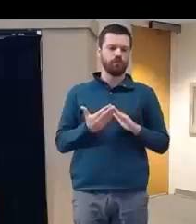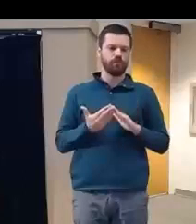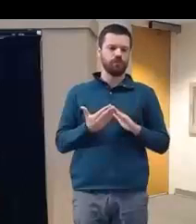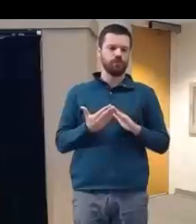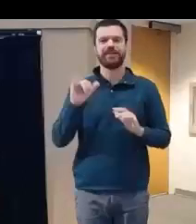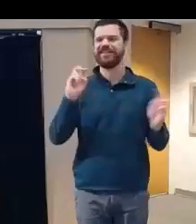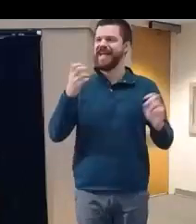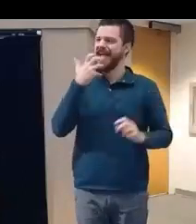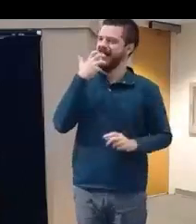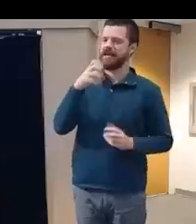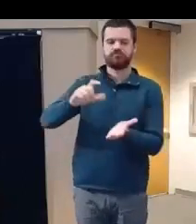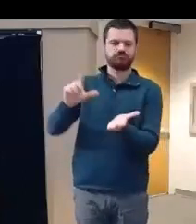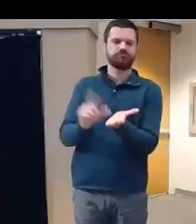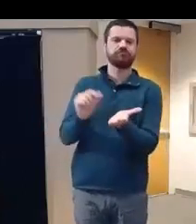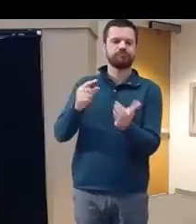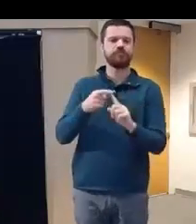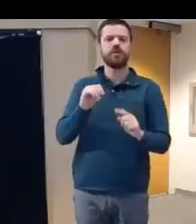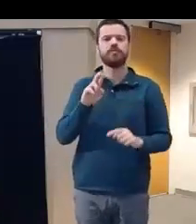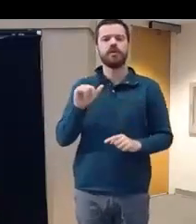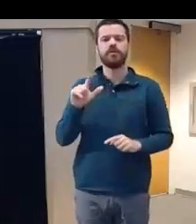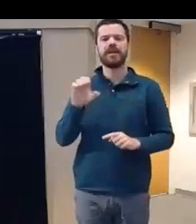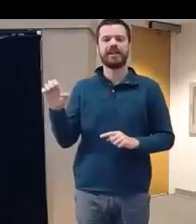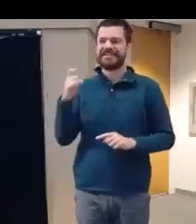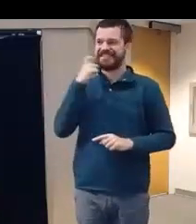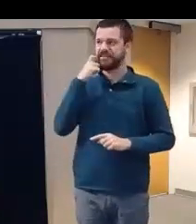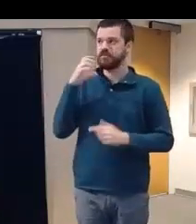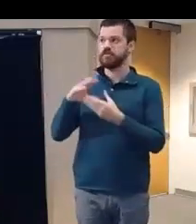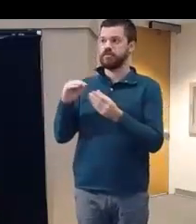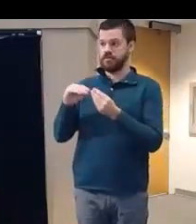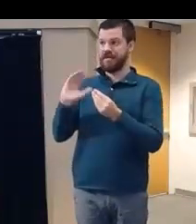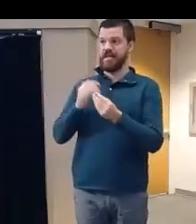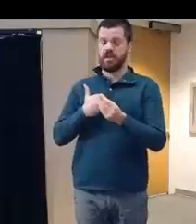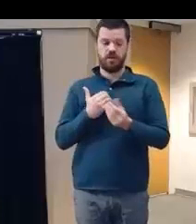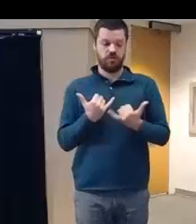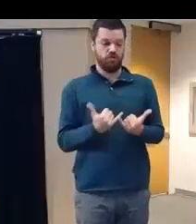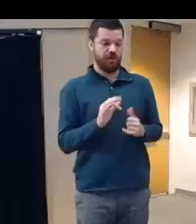press's data I understand from Mary Lee that a recent look at our current faculty is that